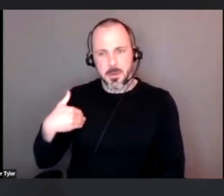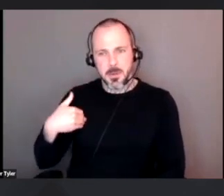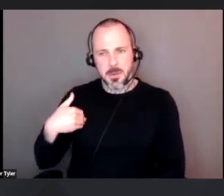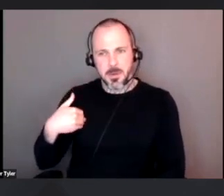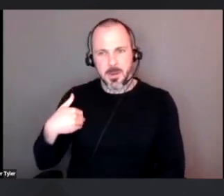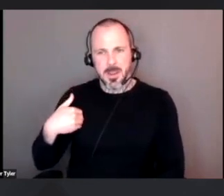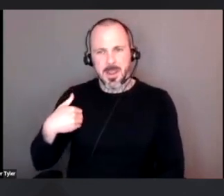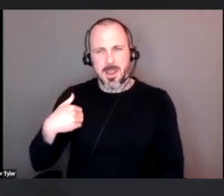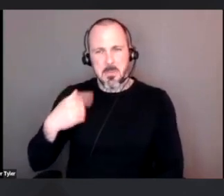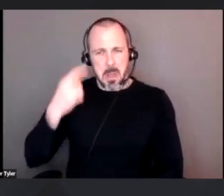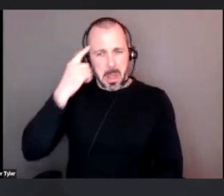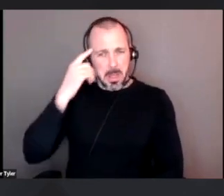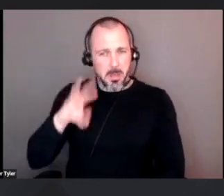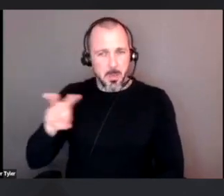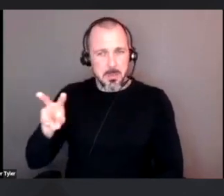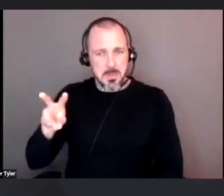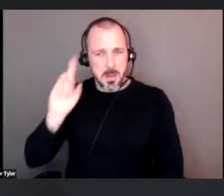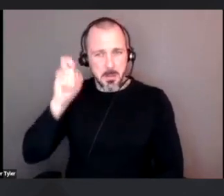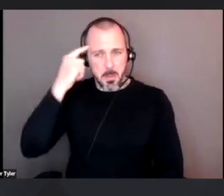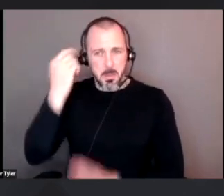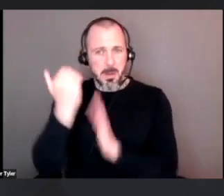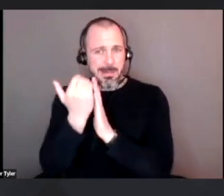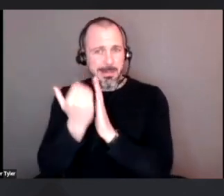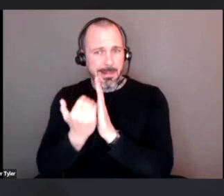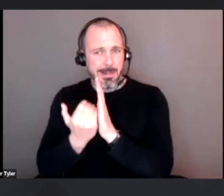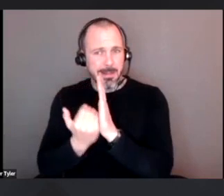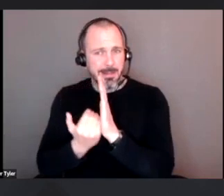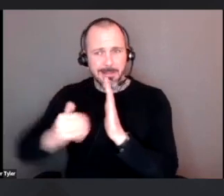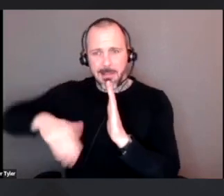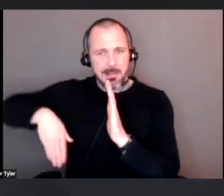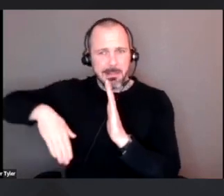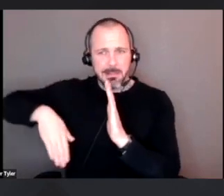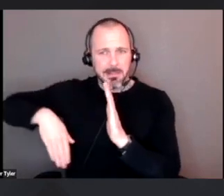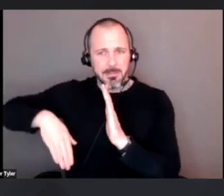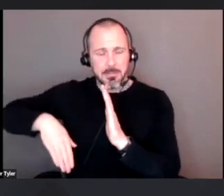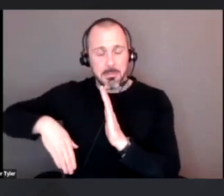but that's a great idea. Yeah, no, there isn't currently a registry,